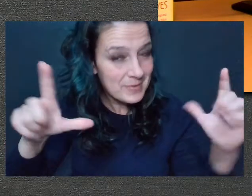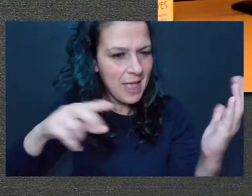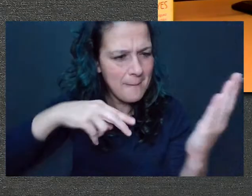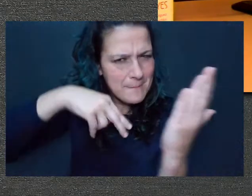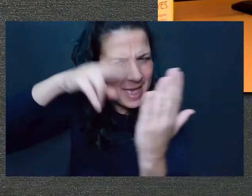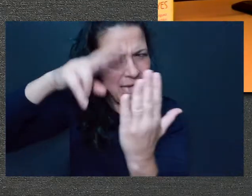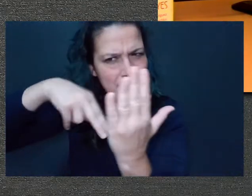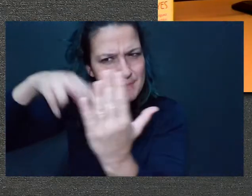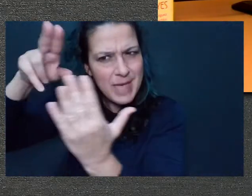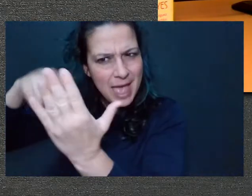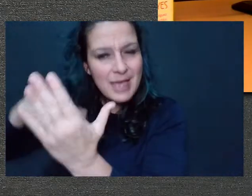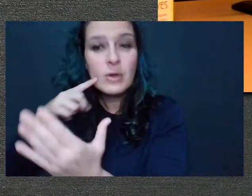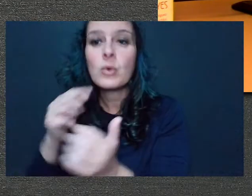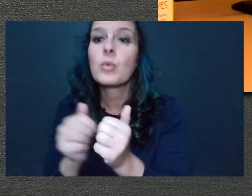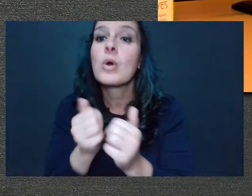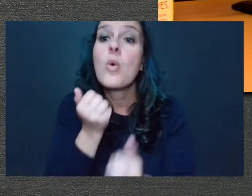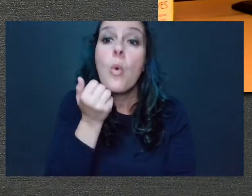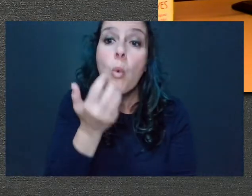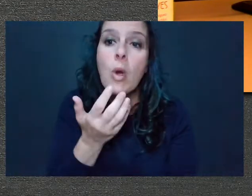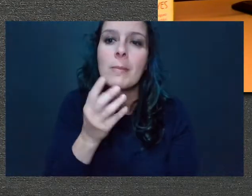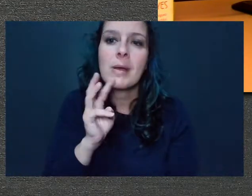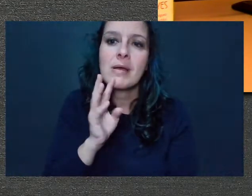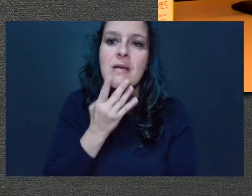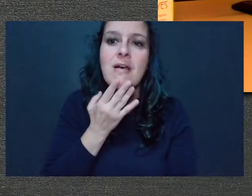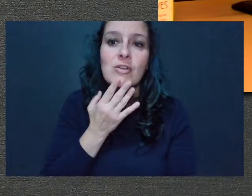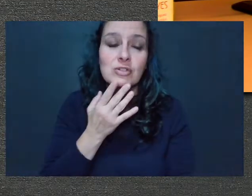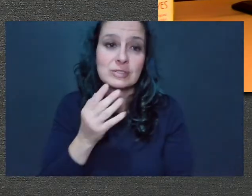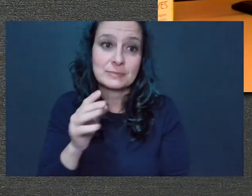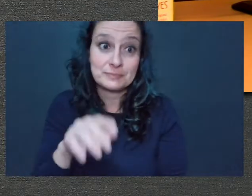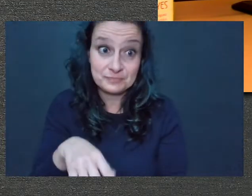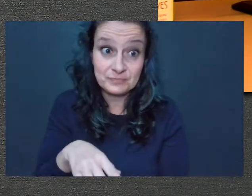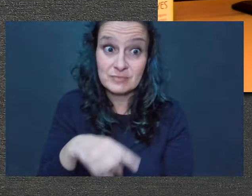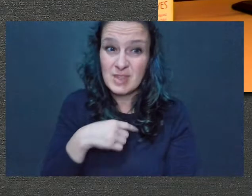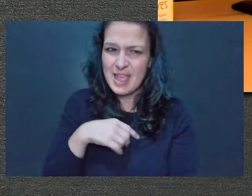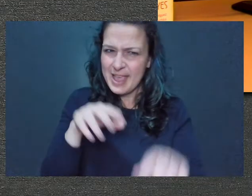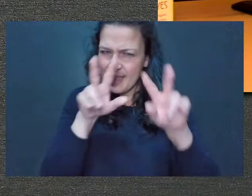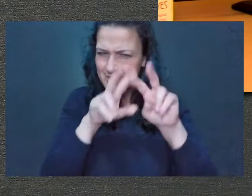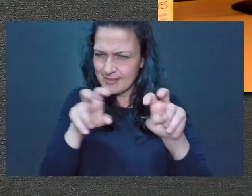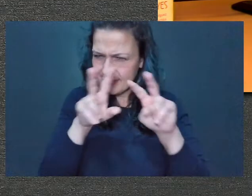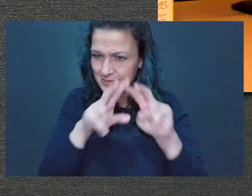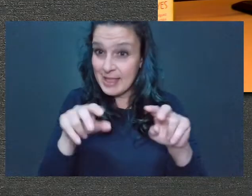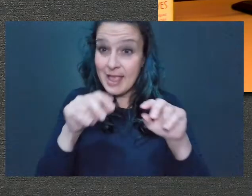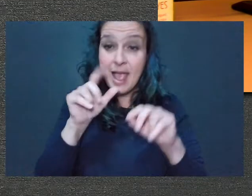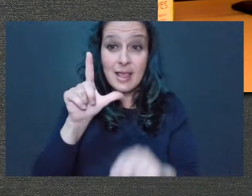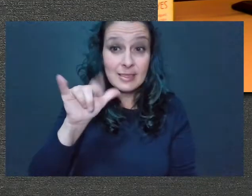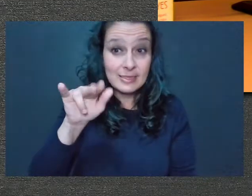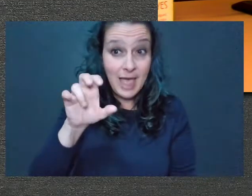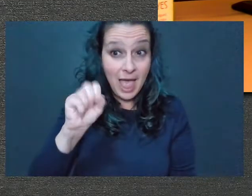using some warm colors. I'm also looking at those lines. We talked about lines earlier, didn't we?